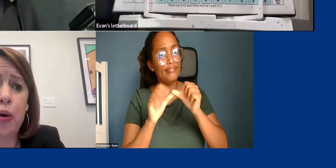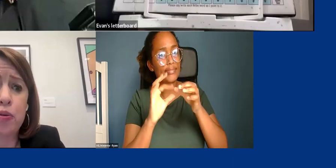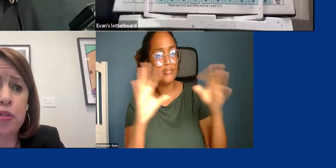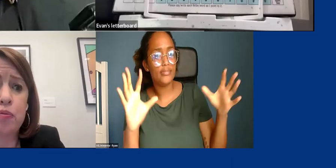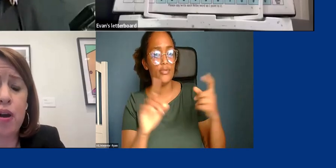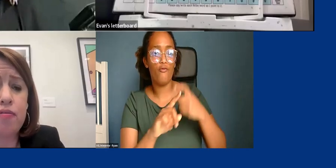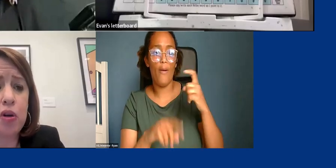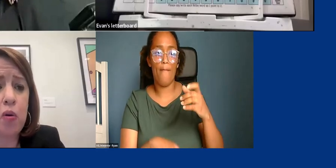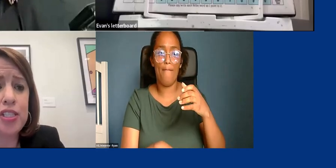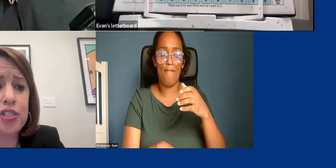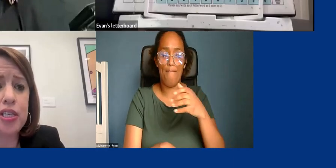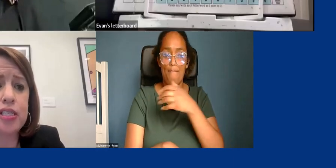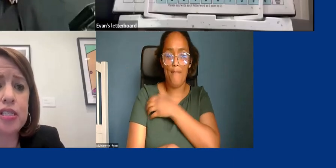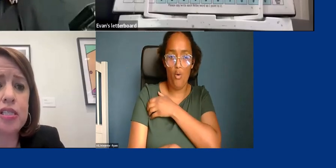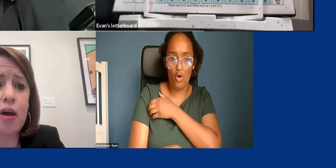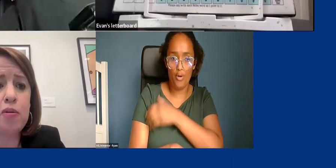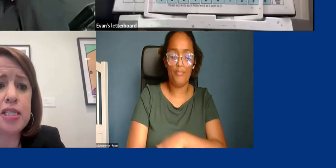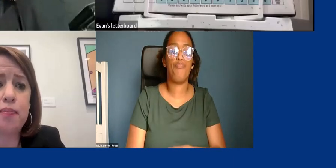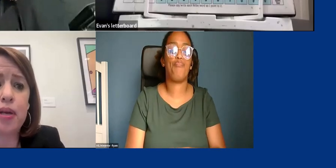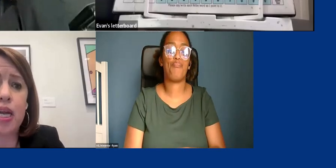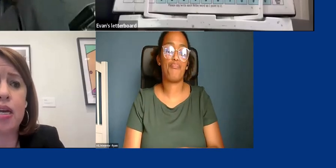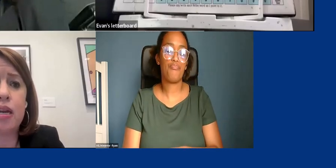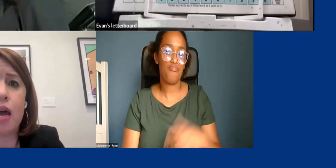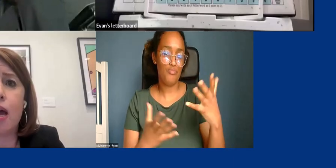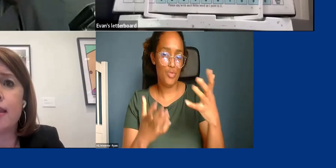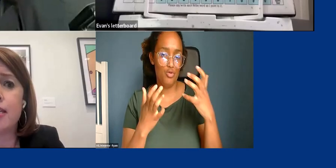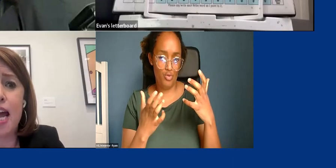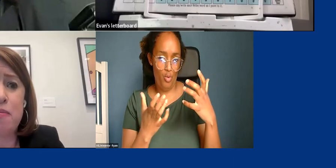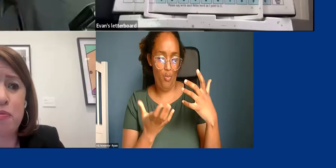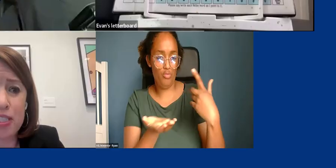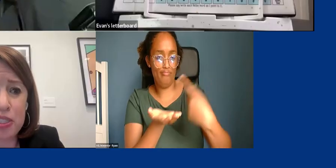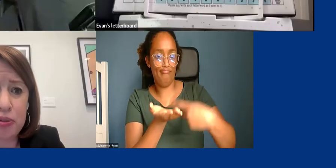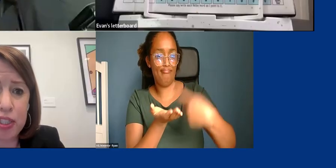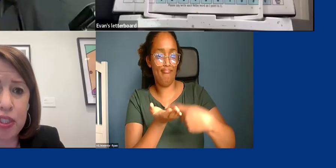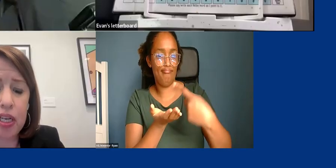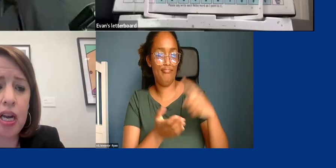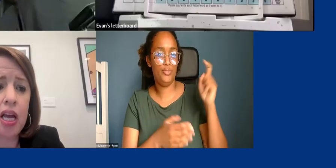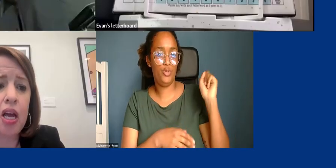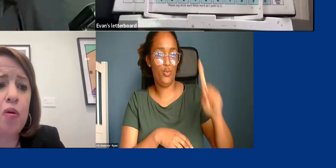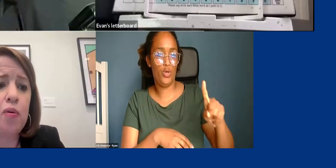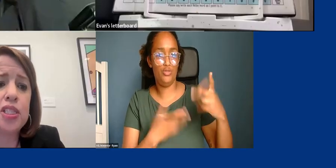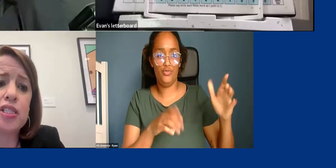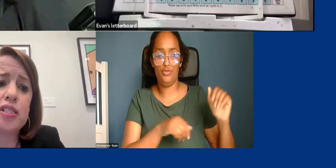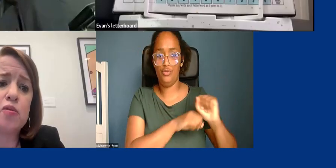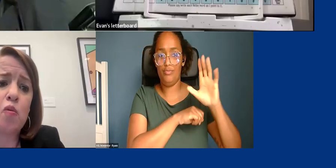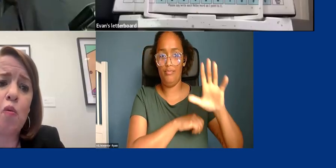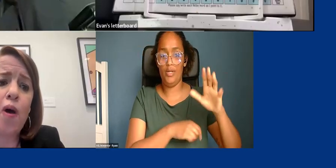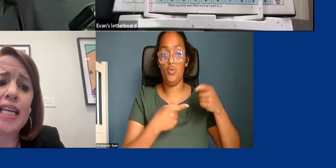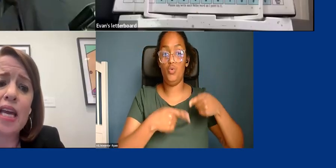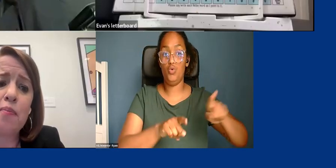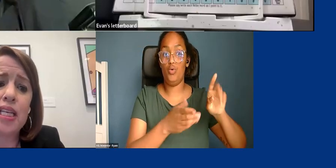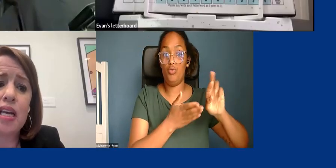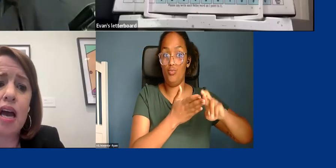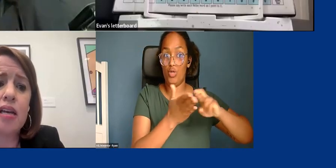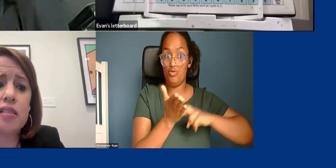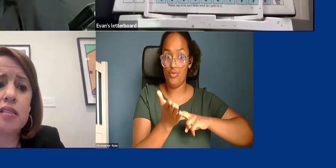want to go to one of the questions that was submitted at the time of registration which is what can be done